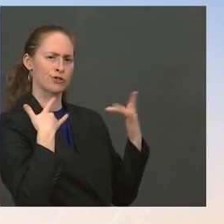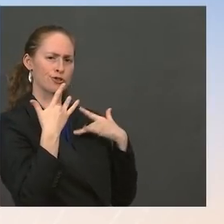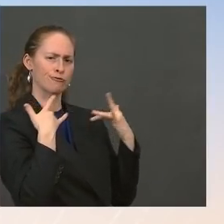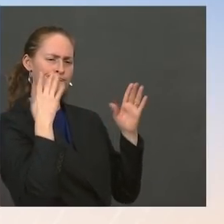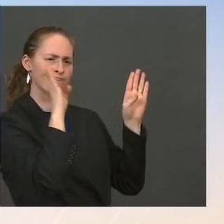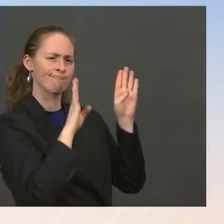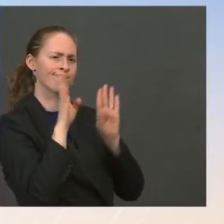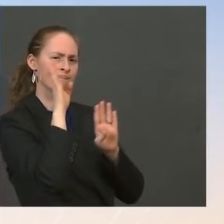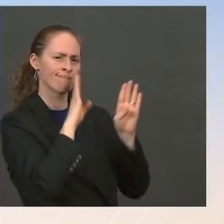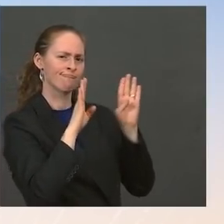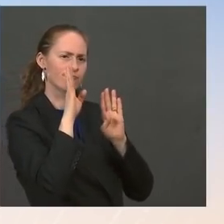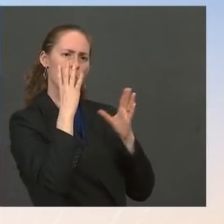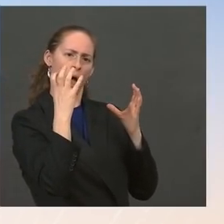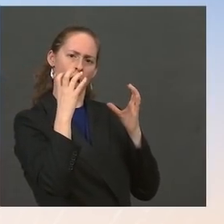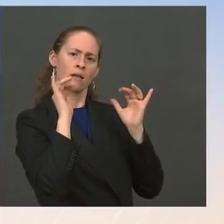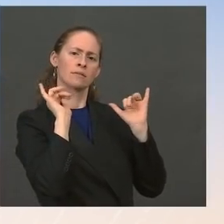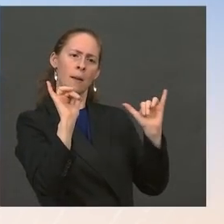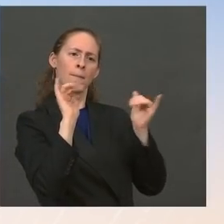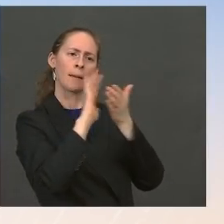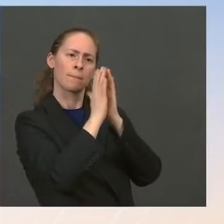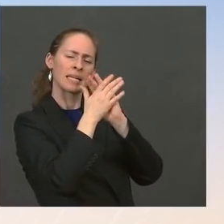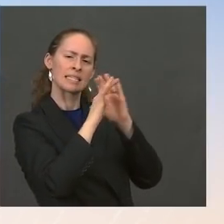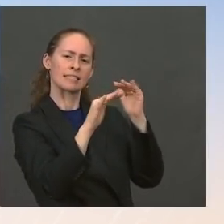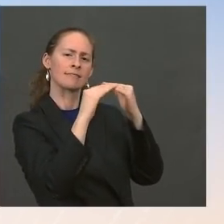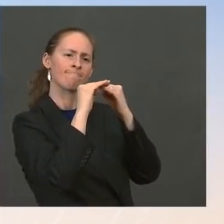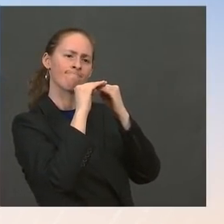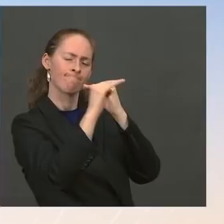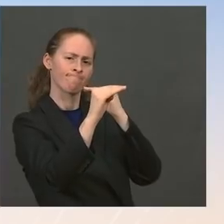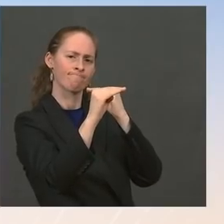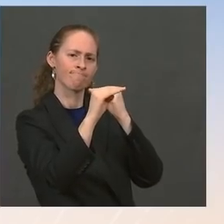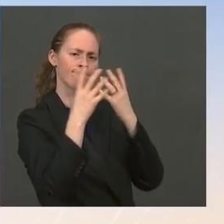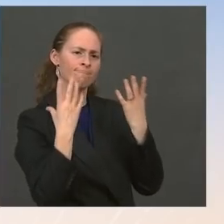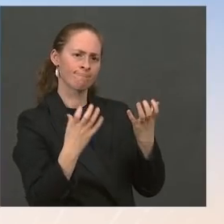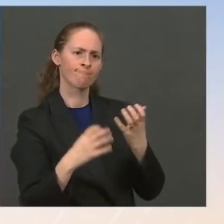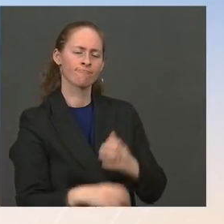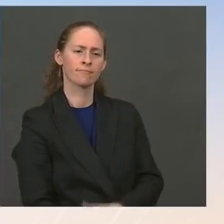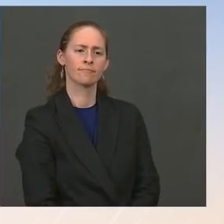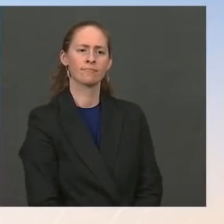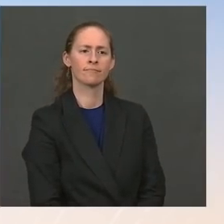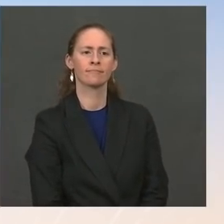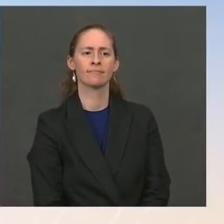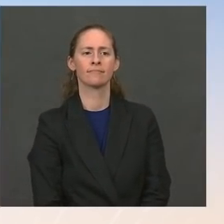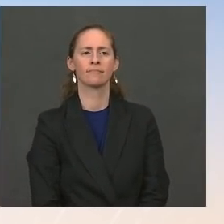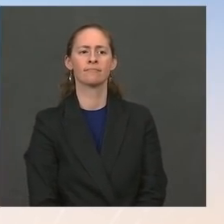or comments where we feel they are encouraging or positive, and convey concern where we see action or rhetoric that is --